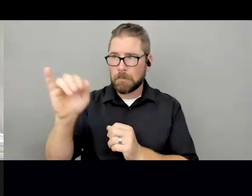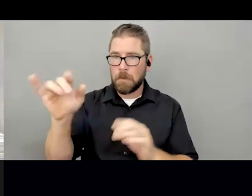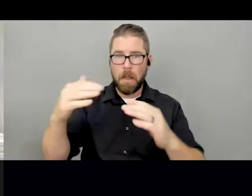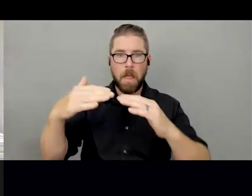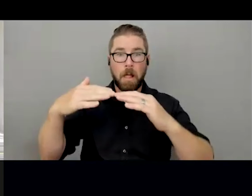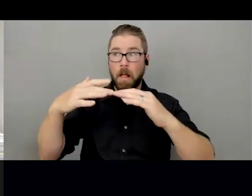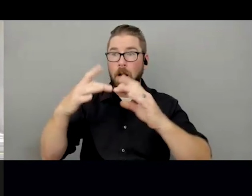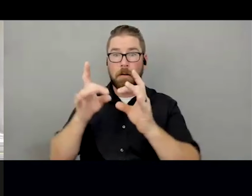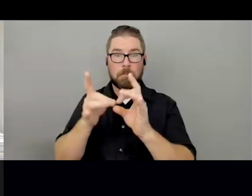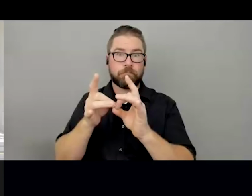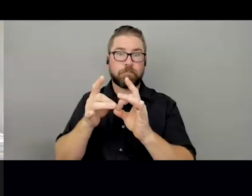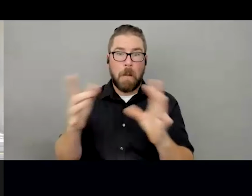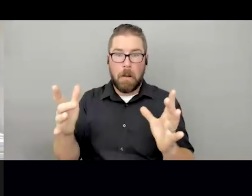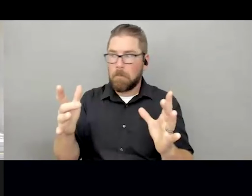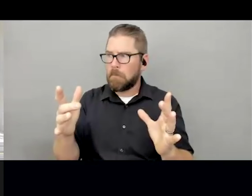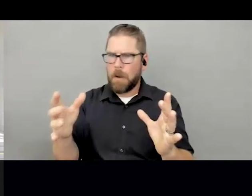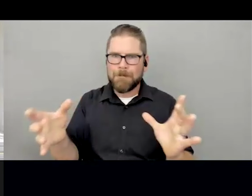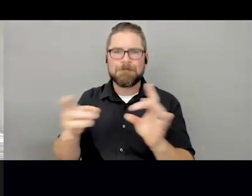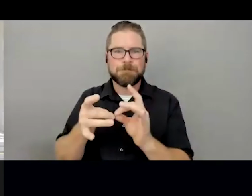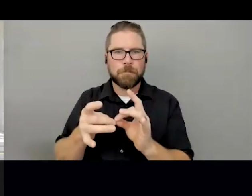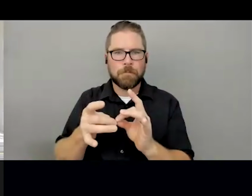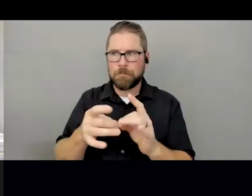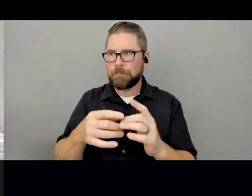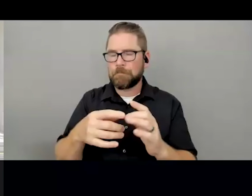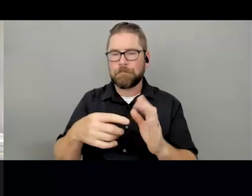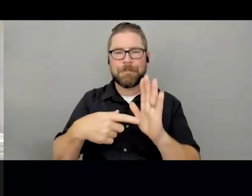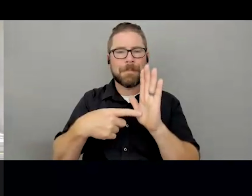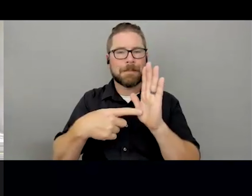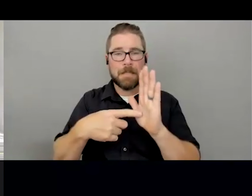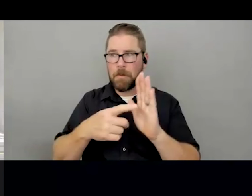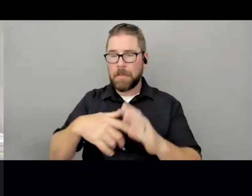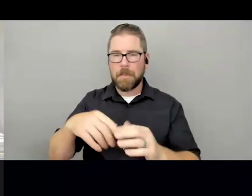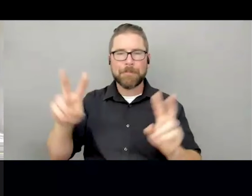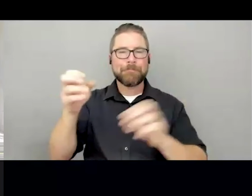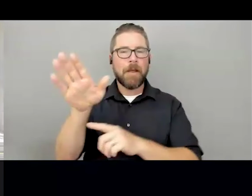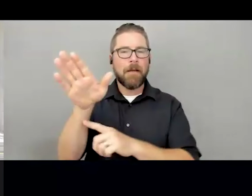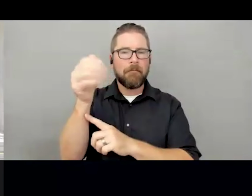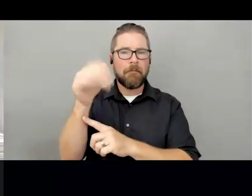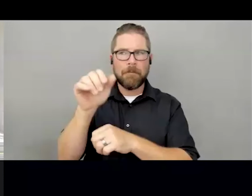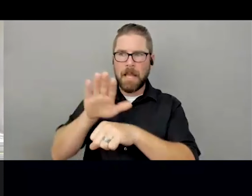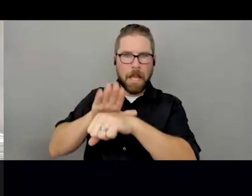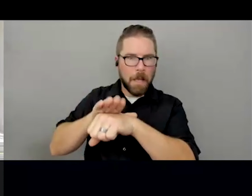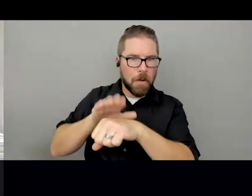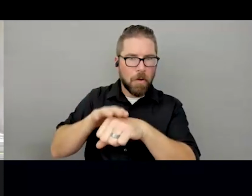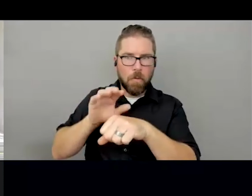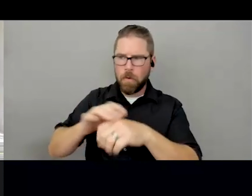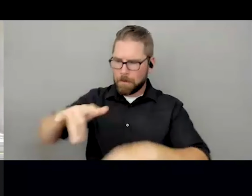I'm sending this flag out. Is it being addressed? Am I getting communications about the attempts for it to be addressed?